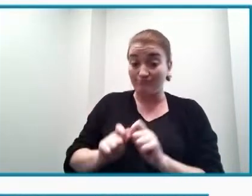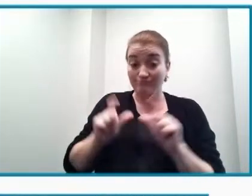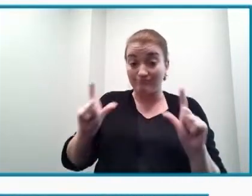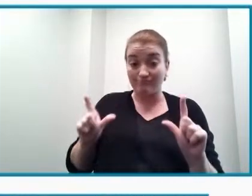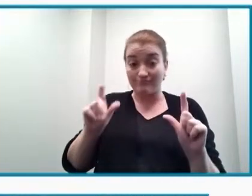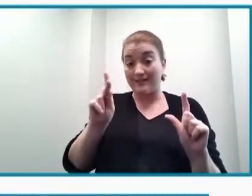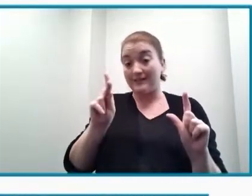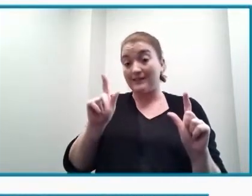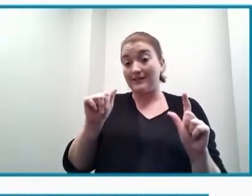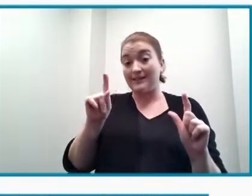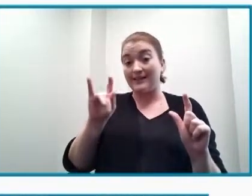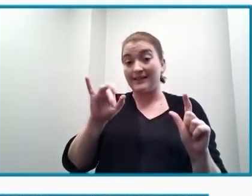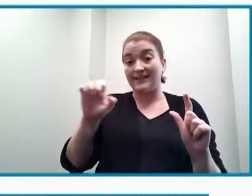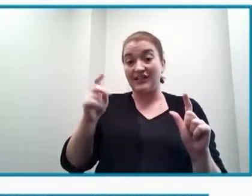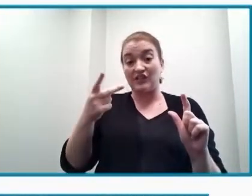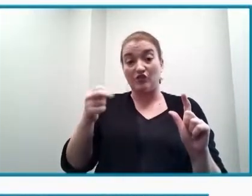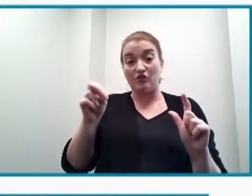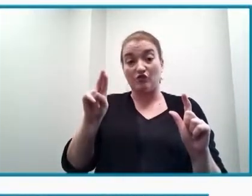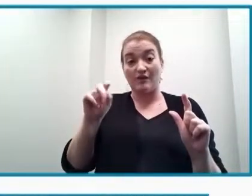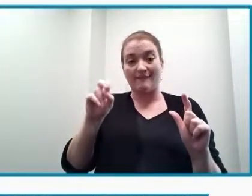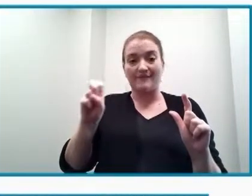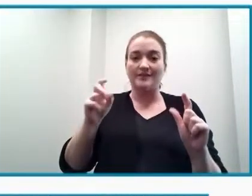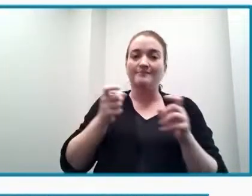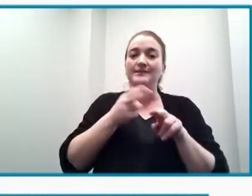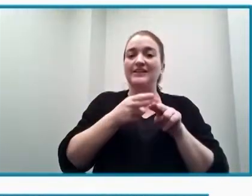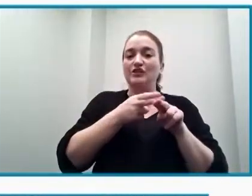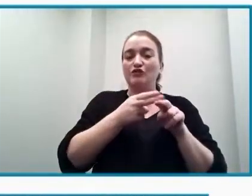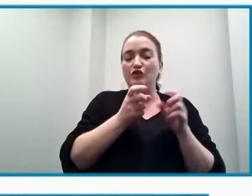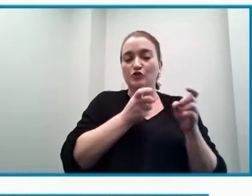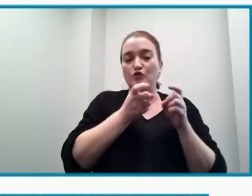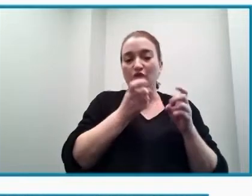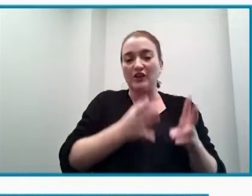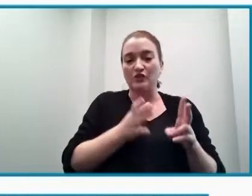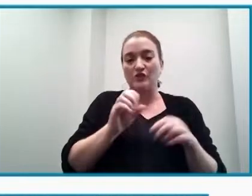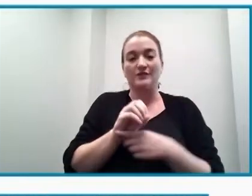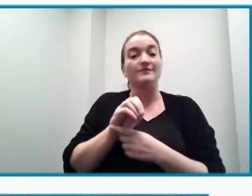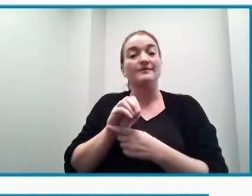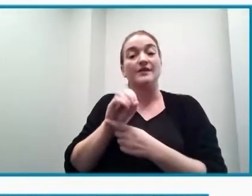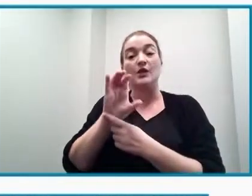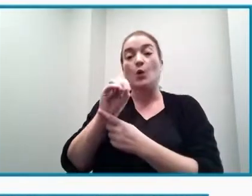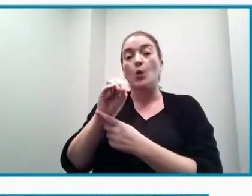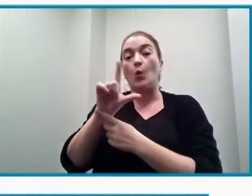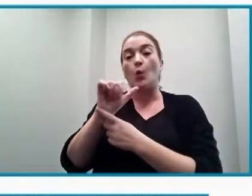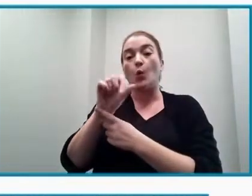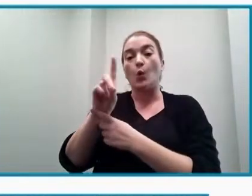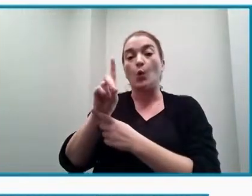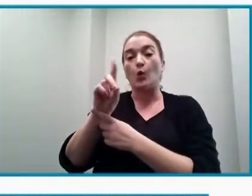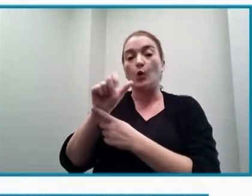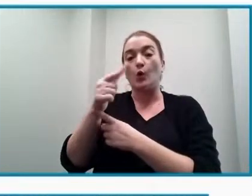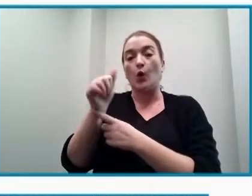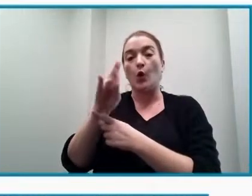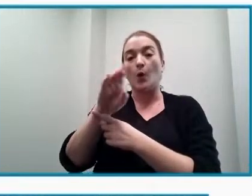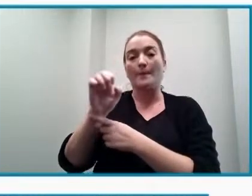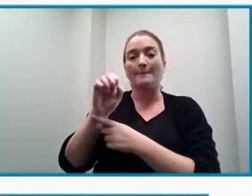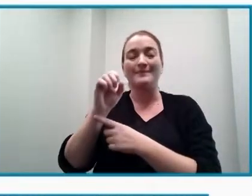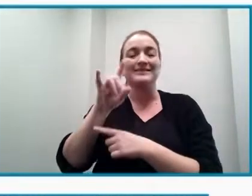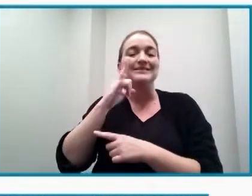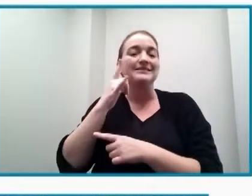the Interim Director of Arts Engagement at The Old Globe in San Diego, California. She's worked with The Old Globe since 2011,